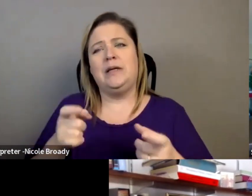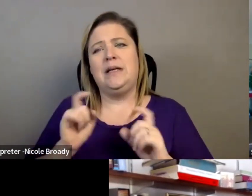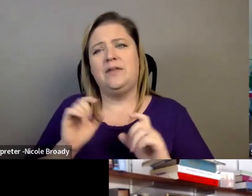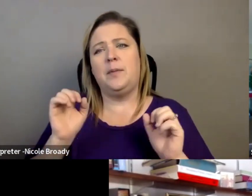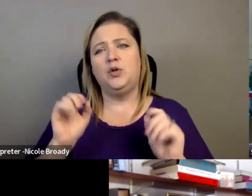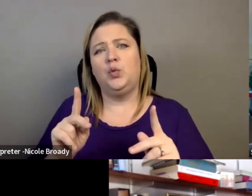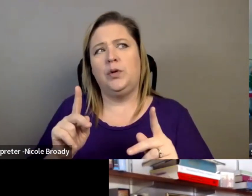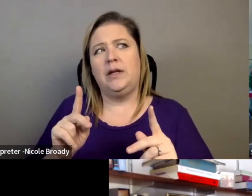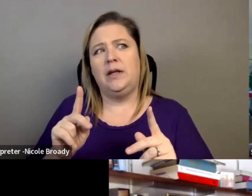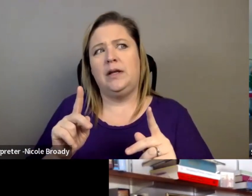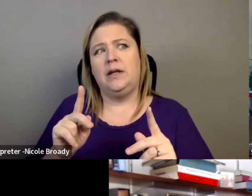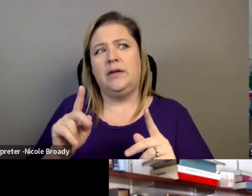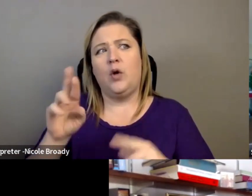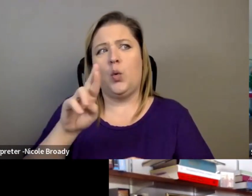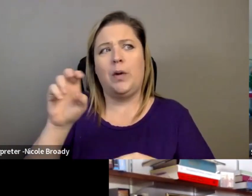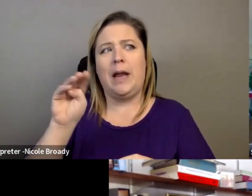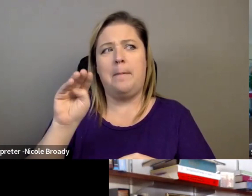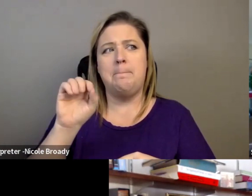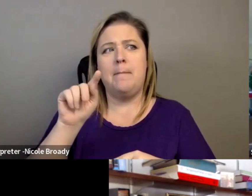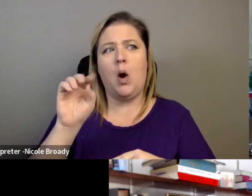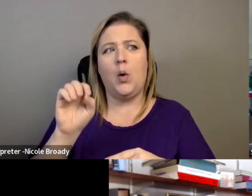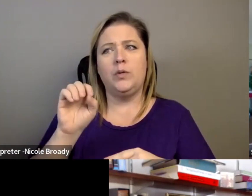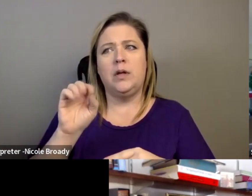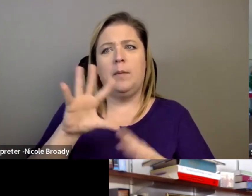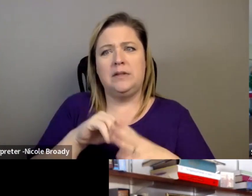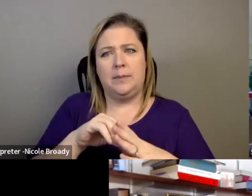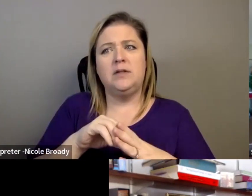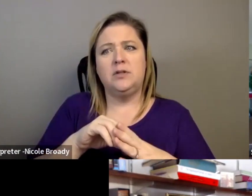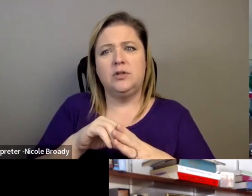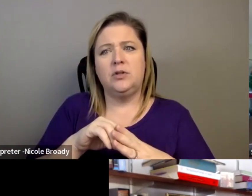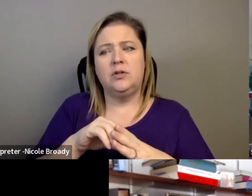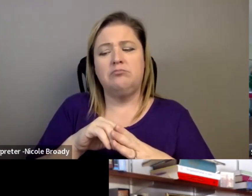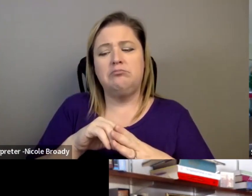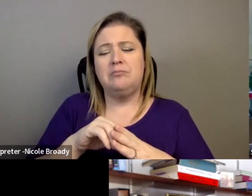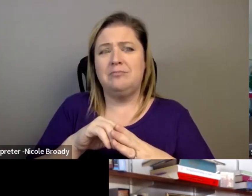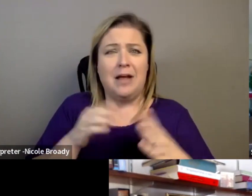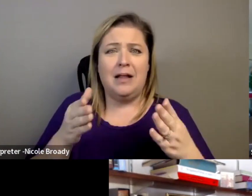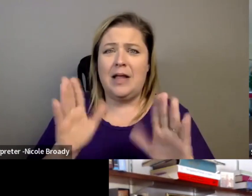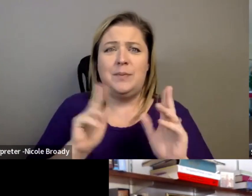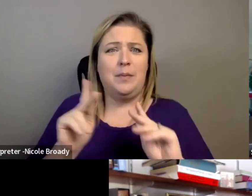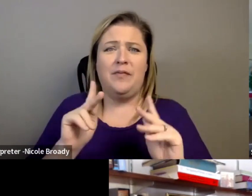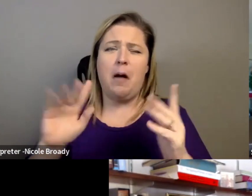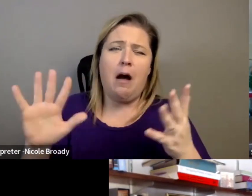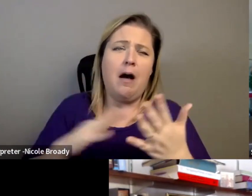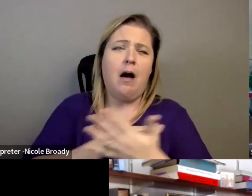for remote participation that also allows for people from a wide range across the country and around the world, frankly,